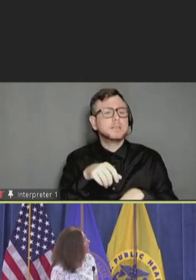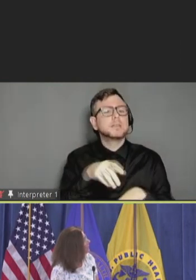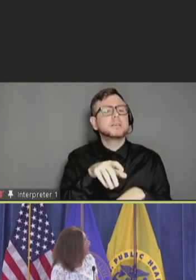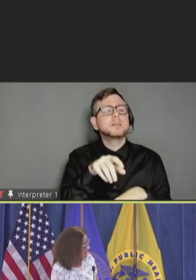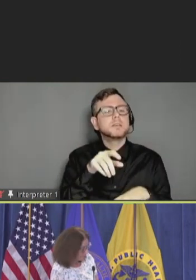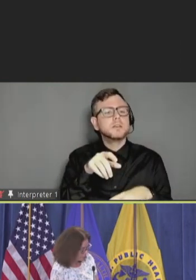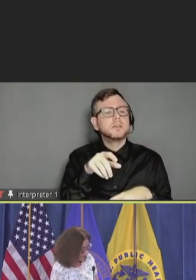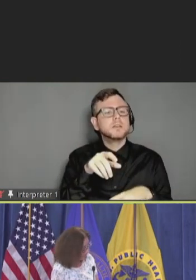vaccination.